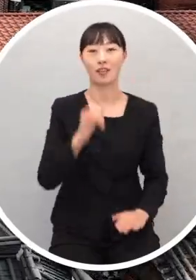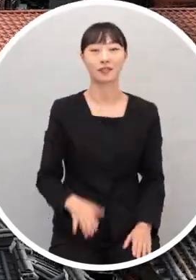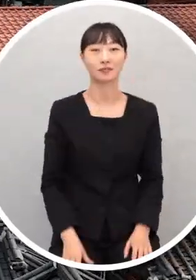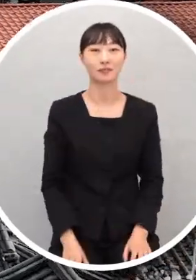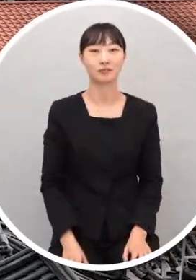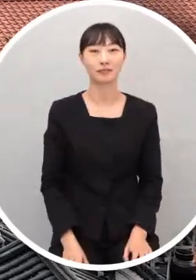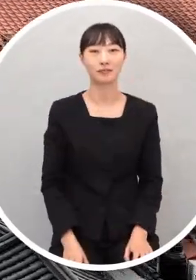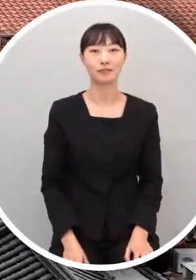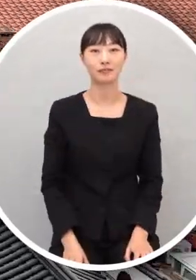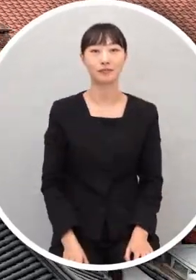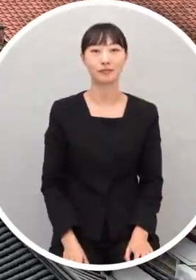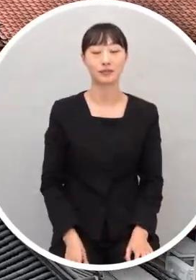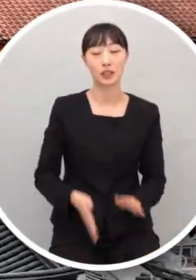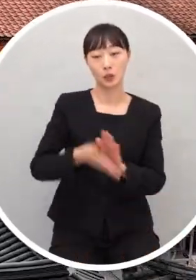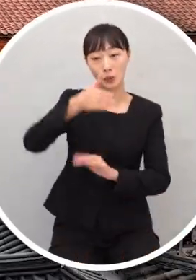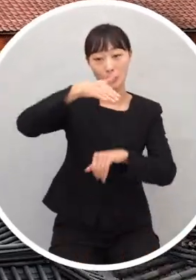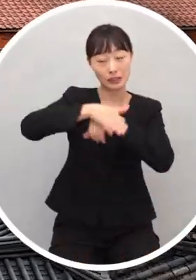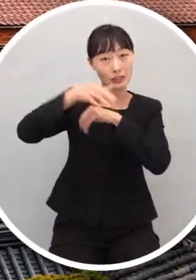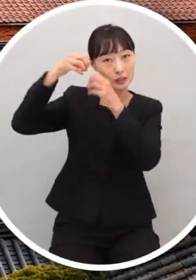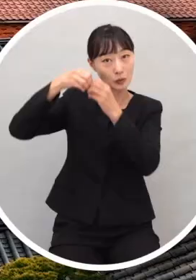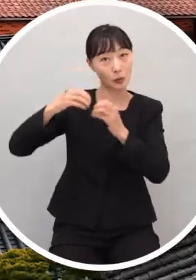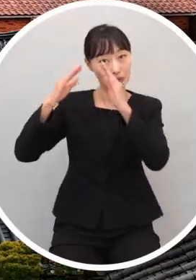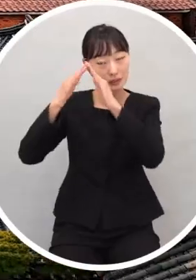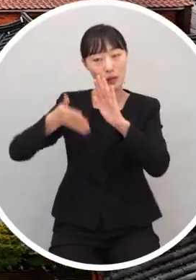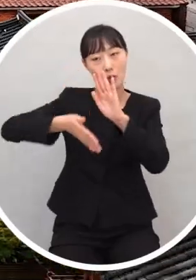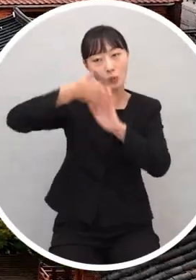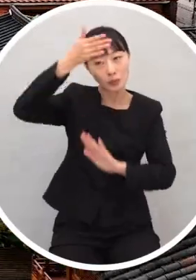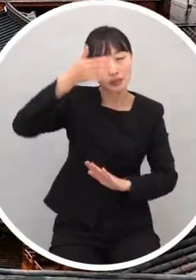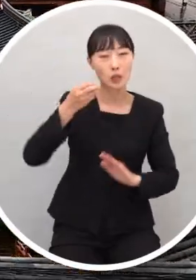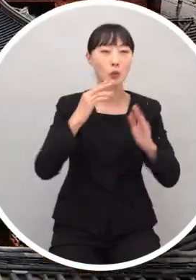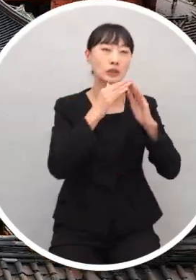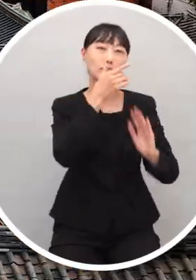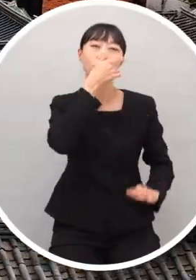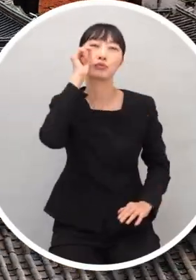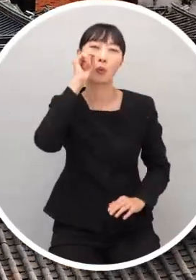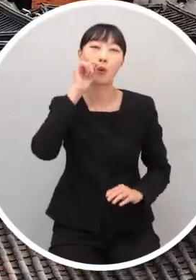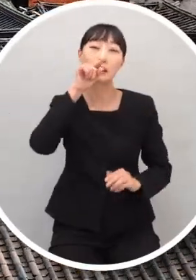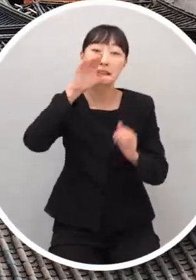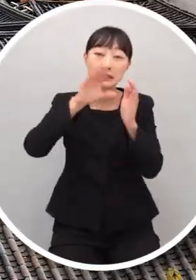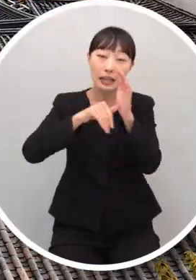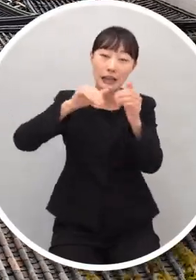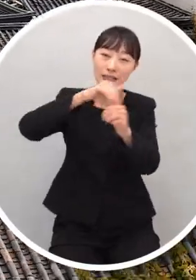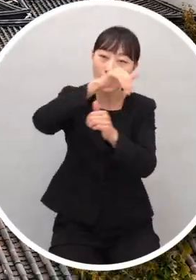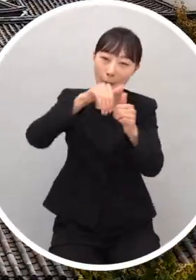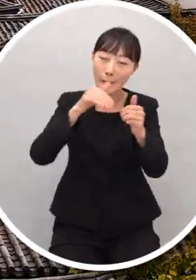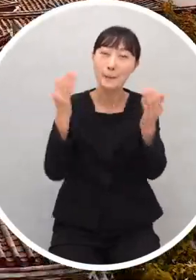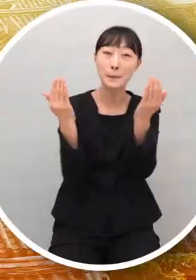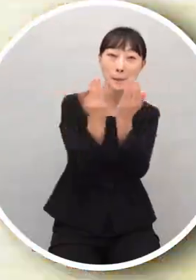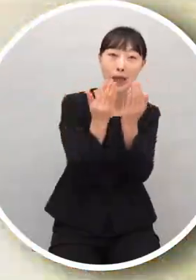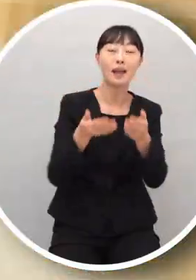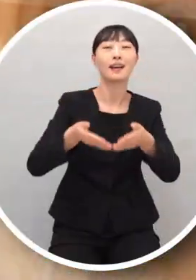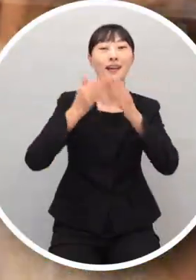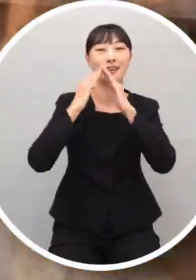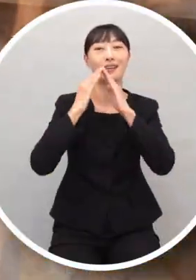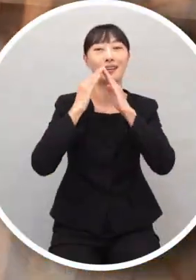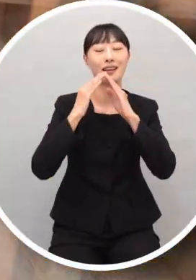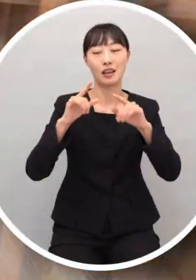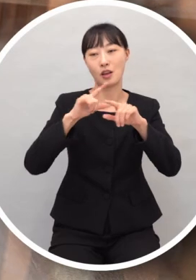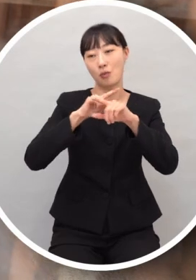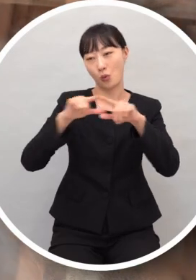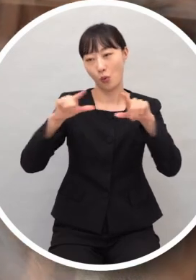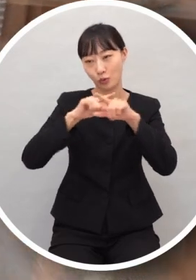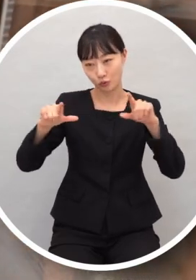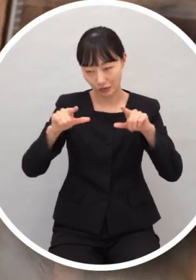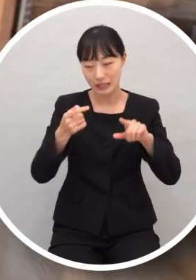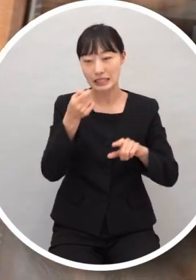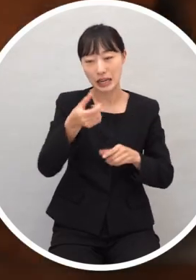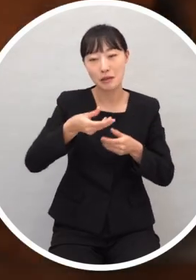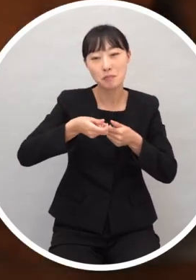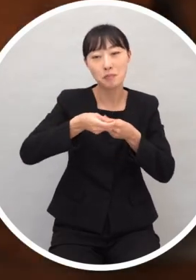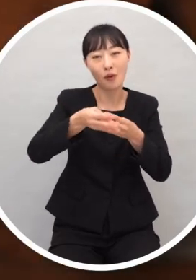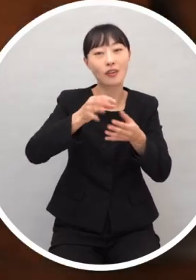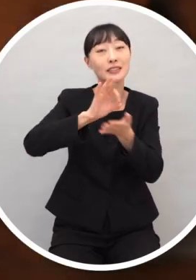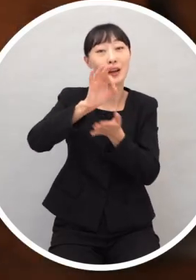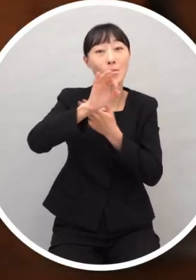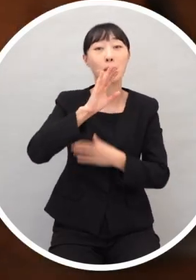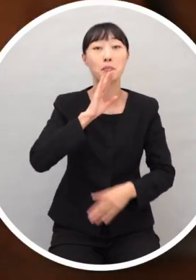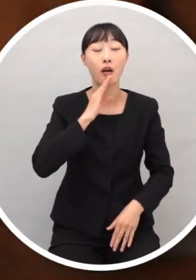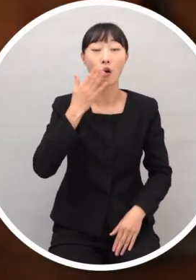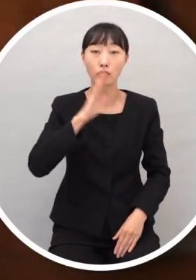While the dosi hanok was born during a time of urbanization and a housing shortage resulting in the need for standardized housing in small areas,